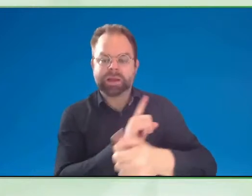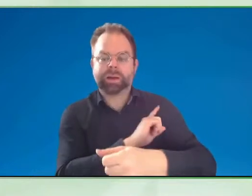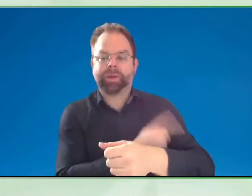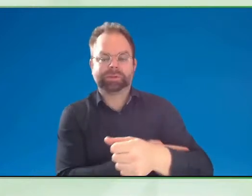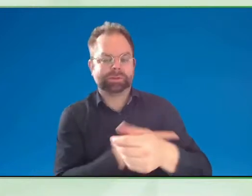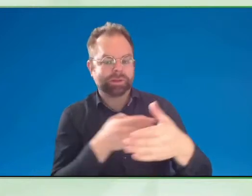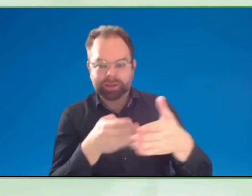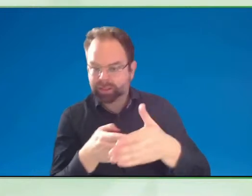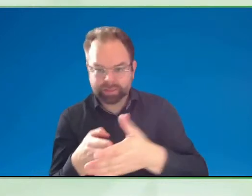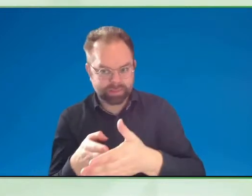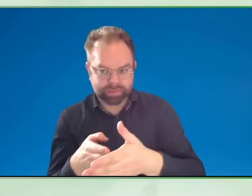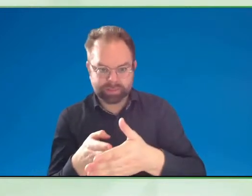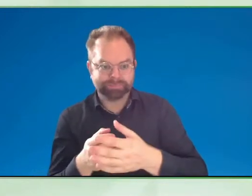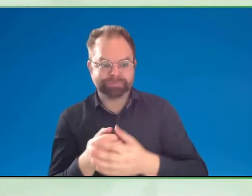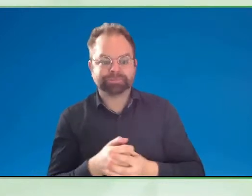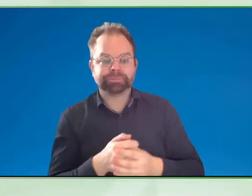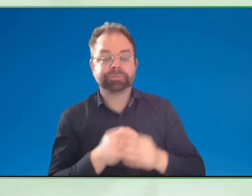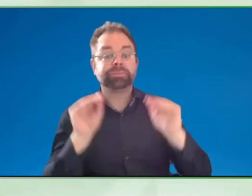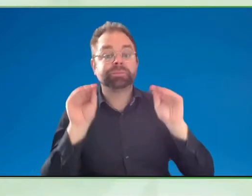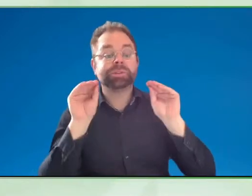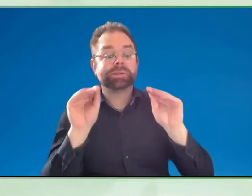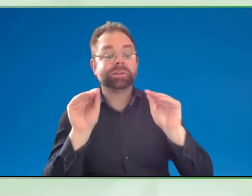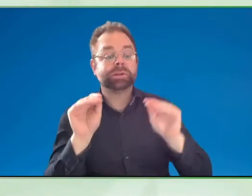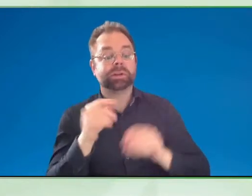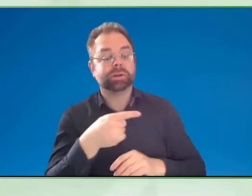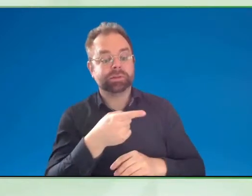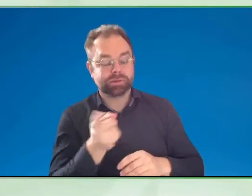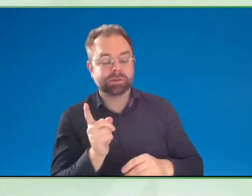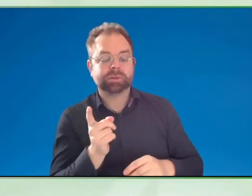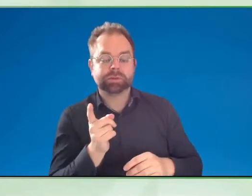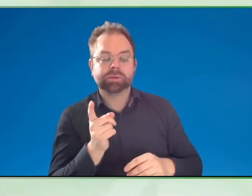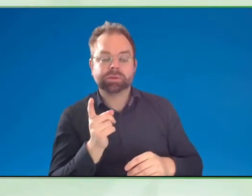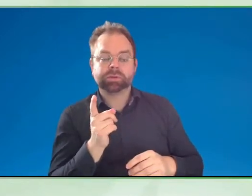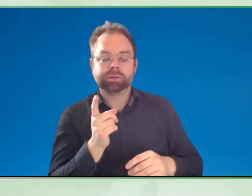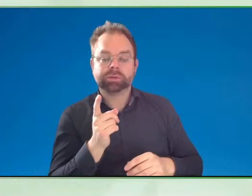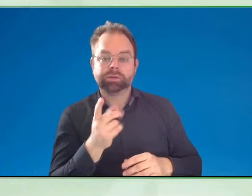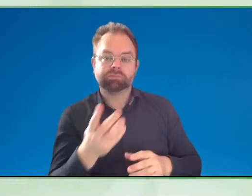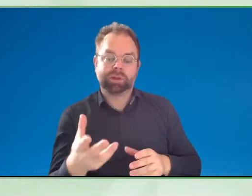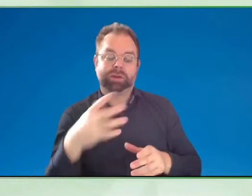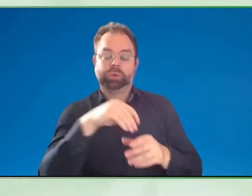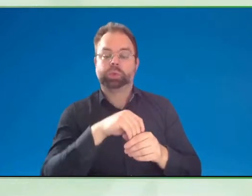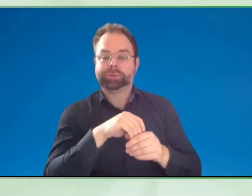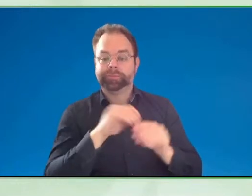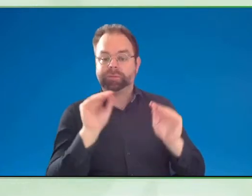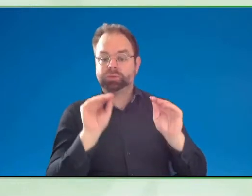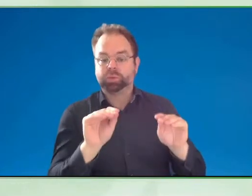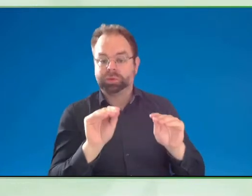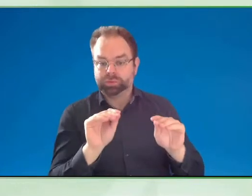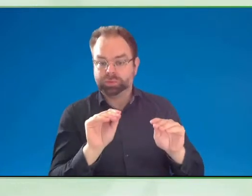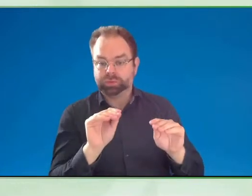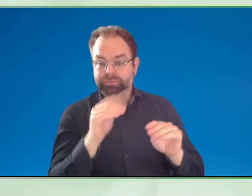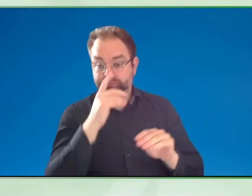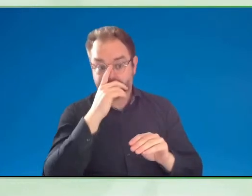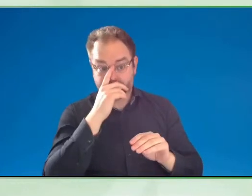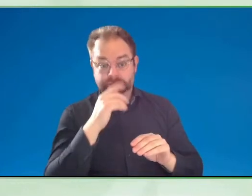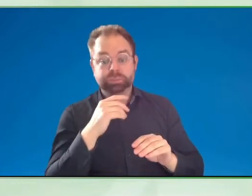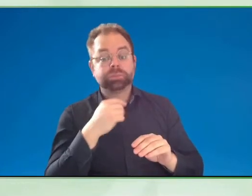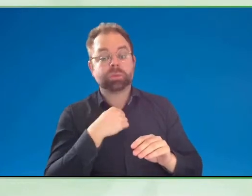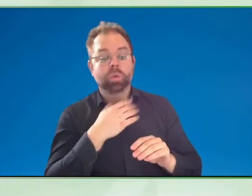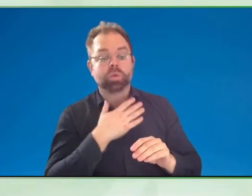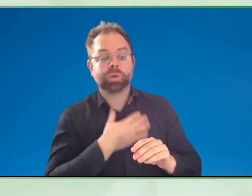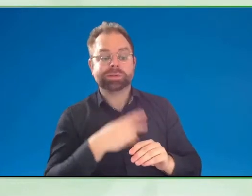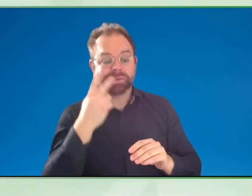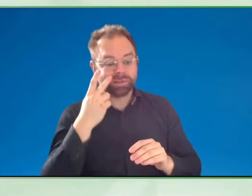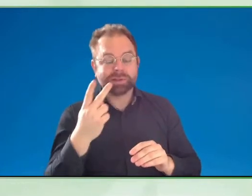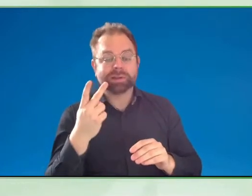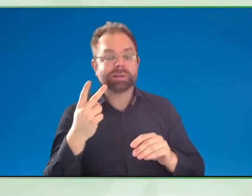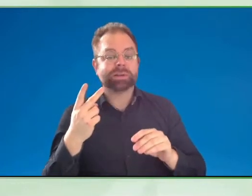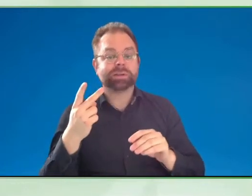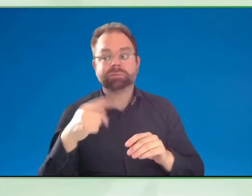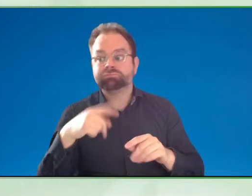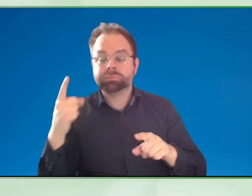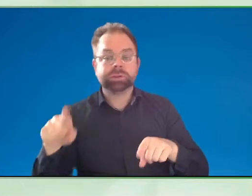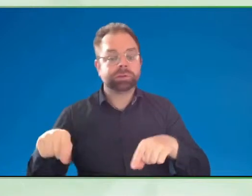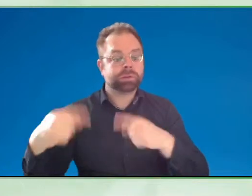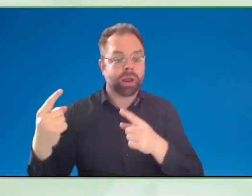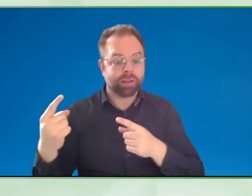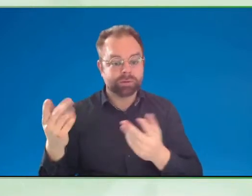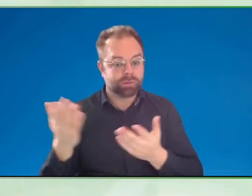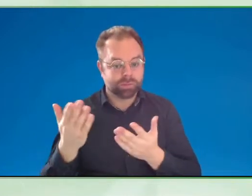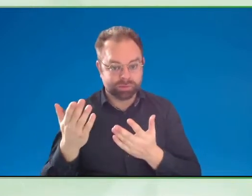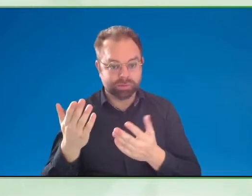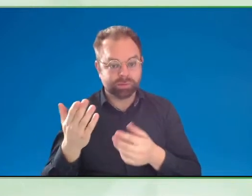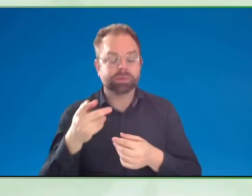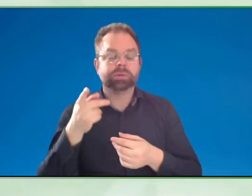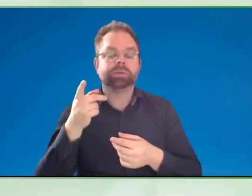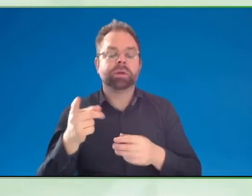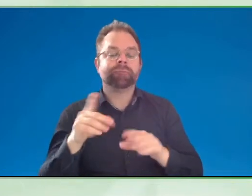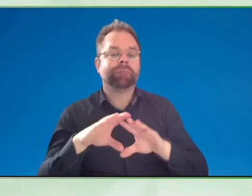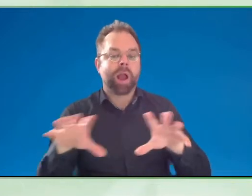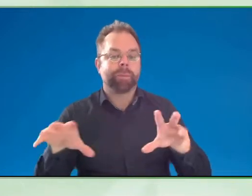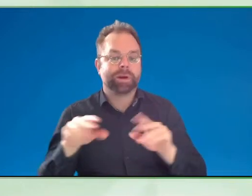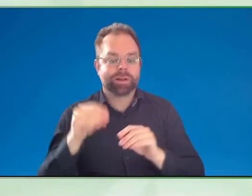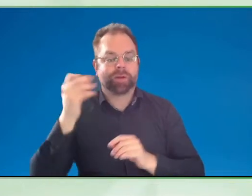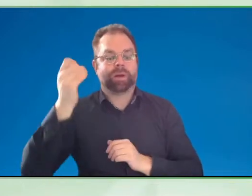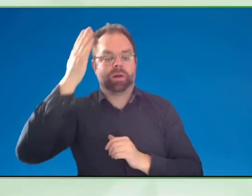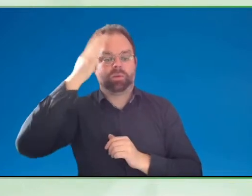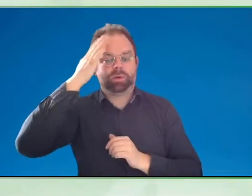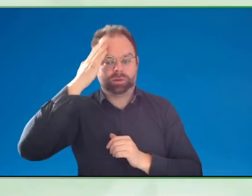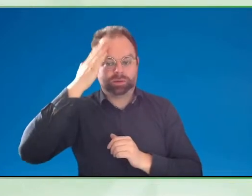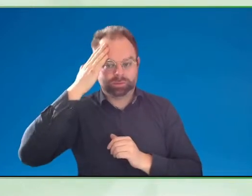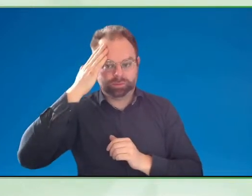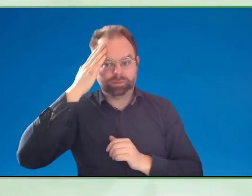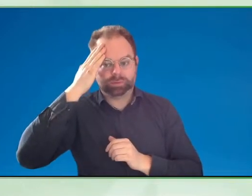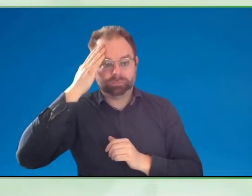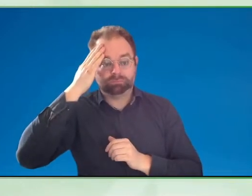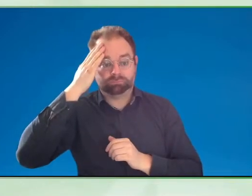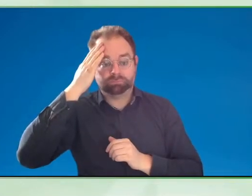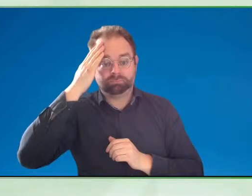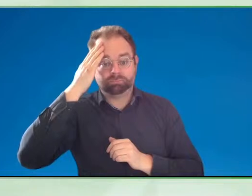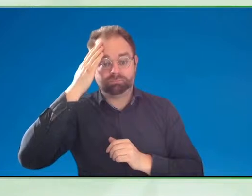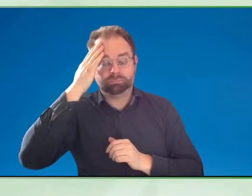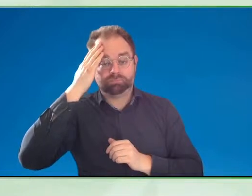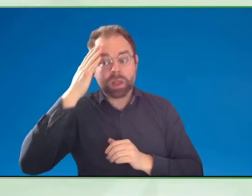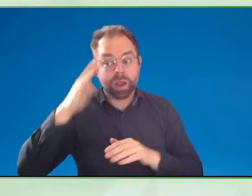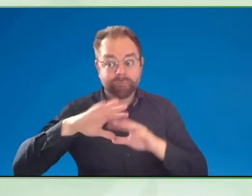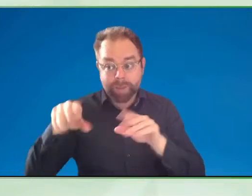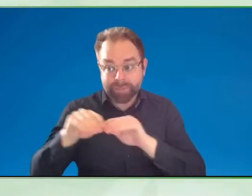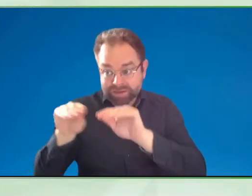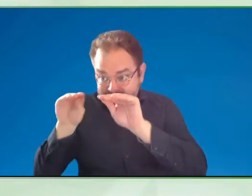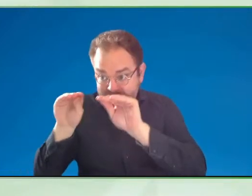Let's give an example, in Halabja, usually collect the data about students with the stability